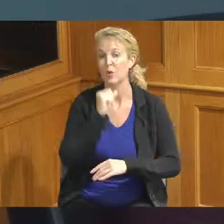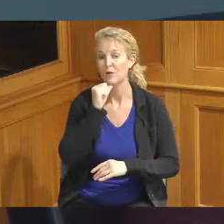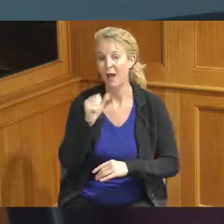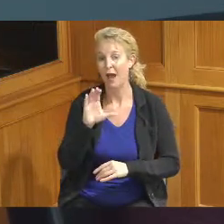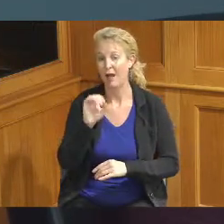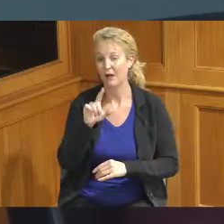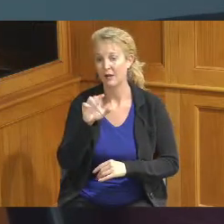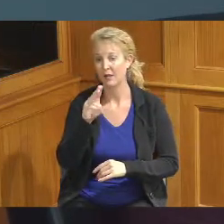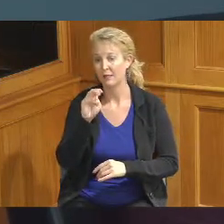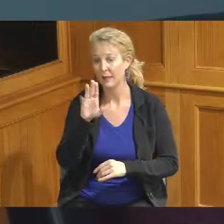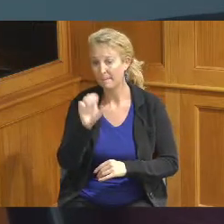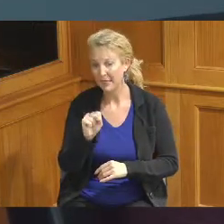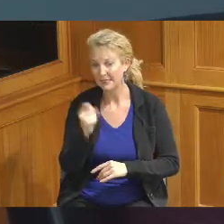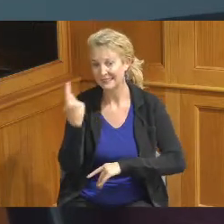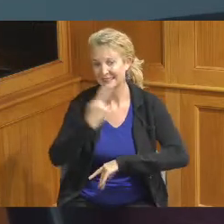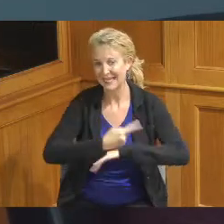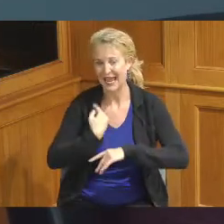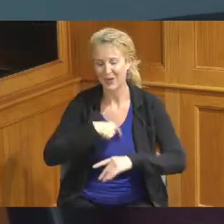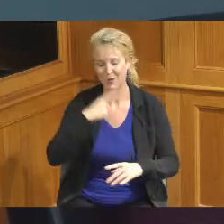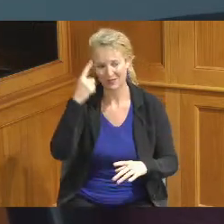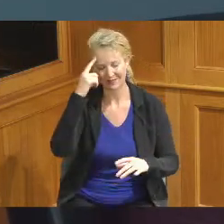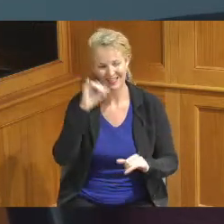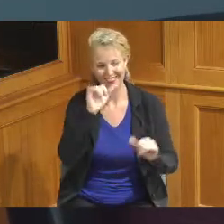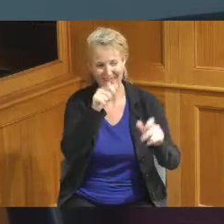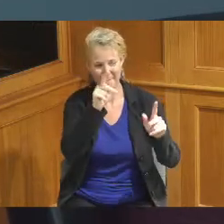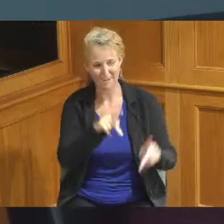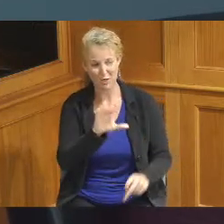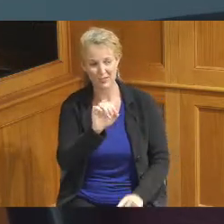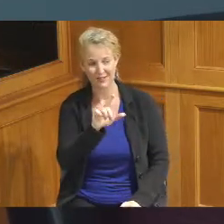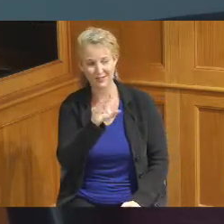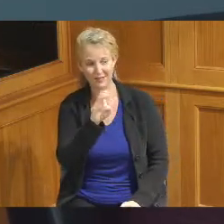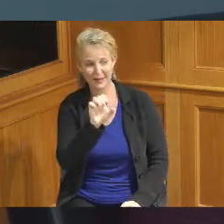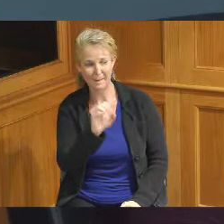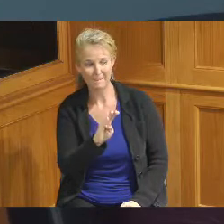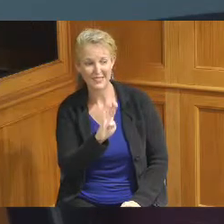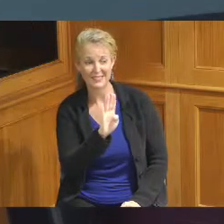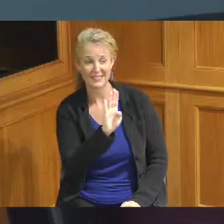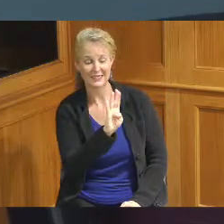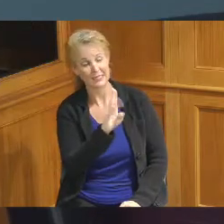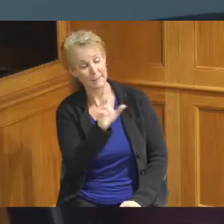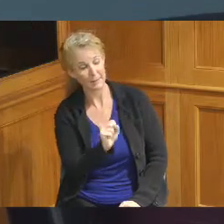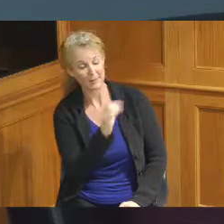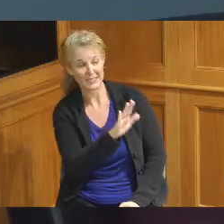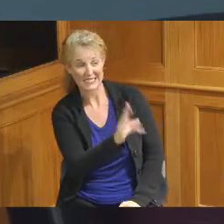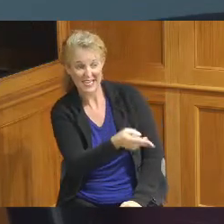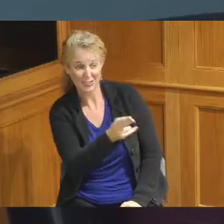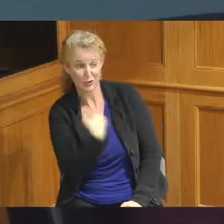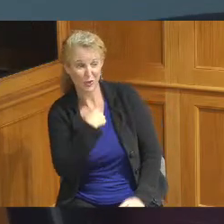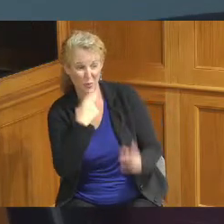we looked at the history of Columbus it was not one that we really thought we wanted to honor so